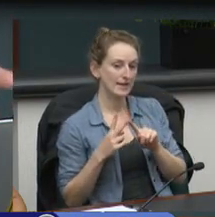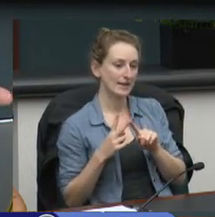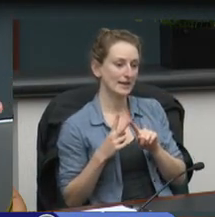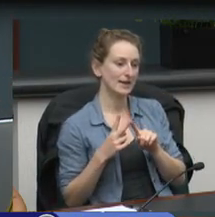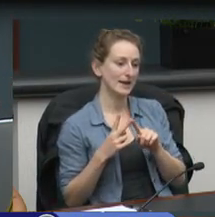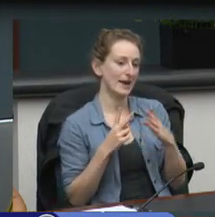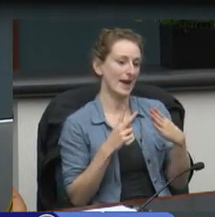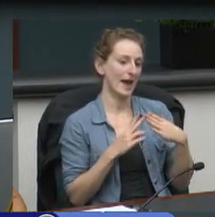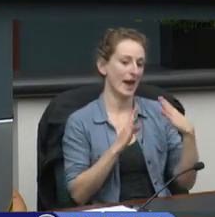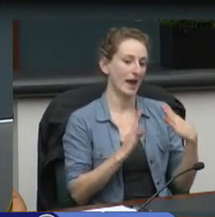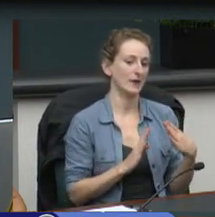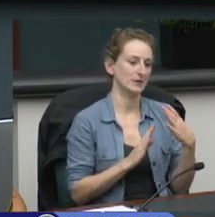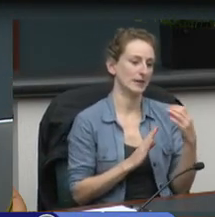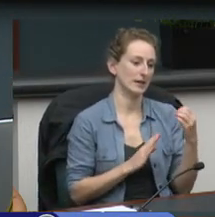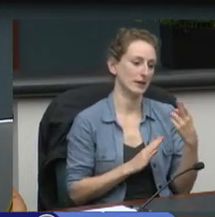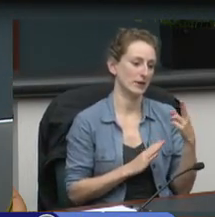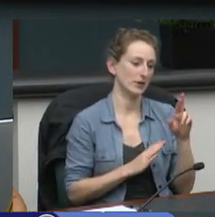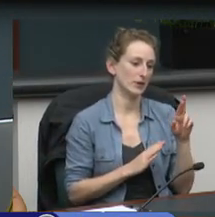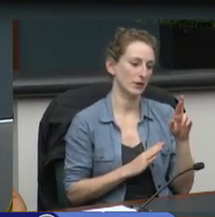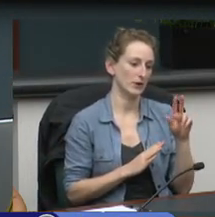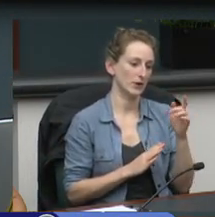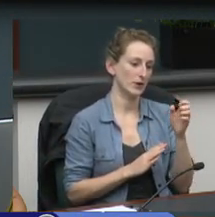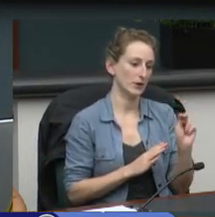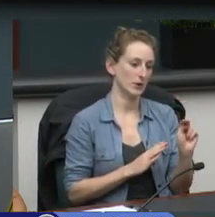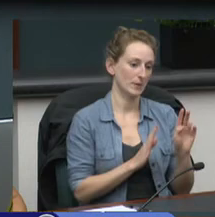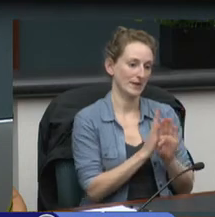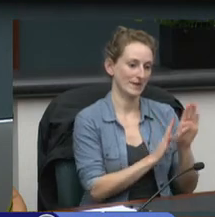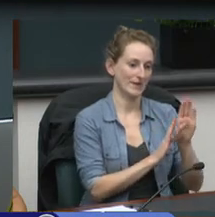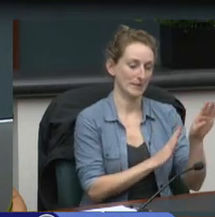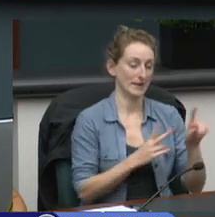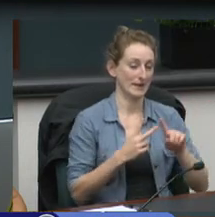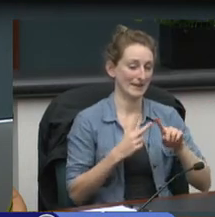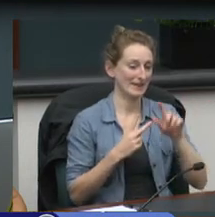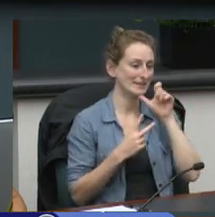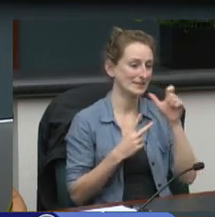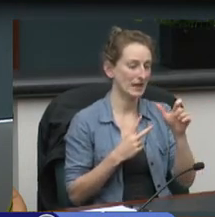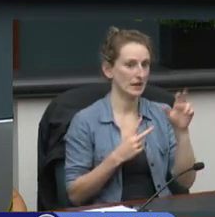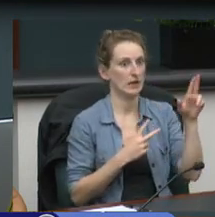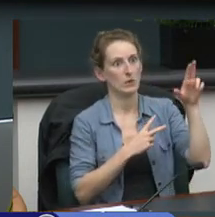US Housing and Urban Development that's the only mention of it in the you do so